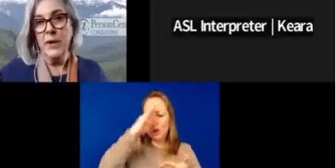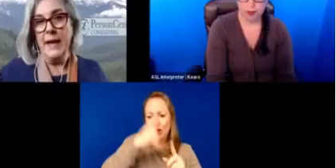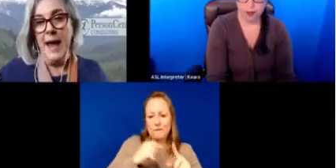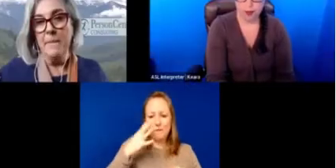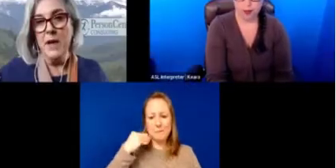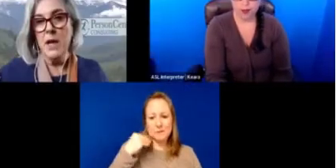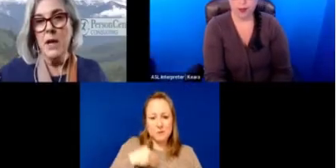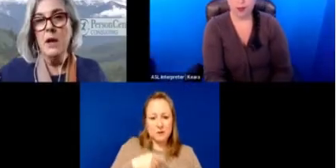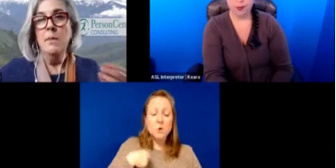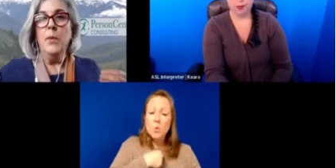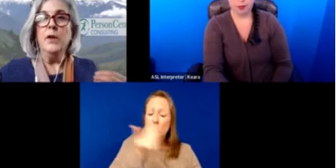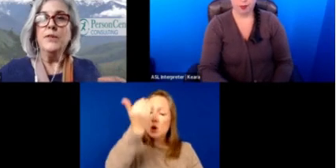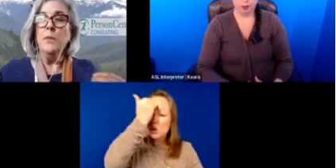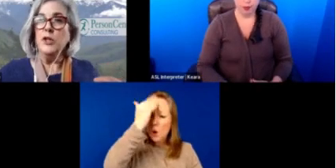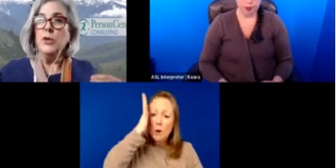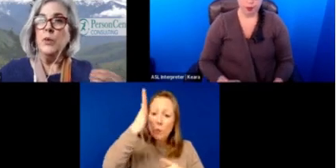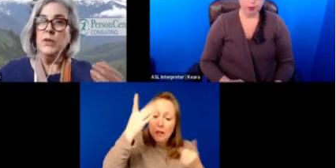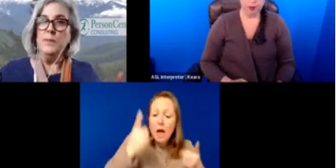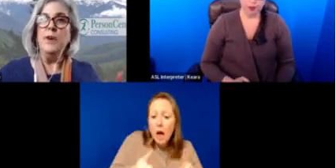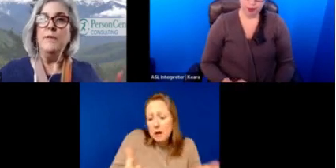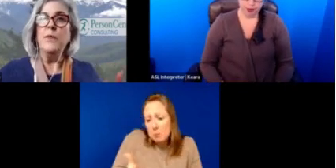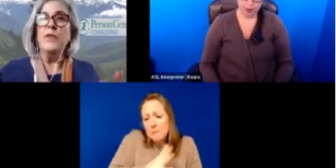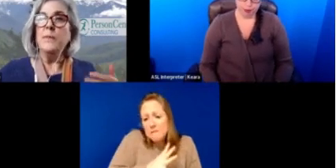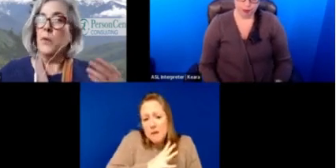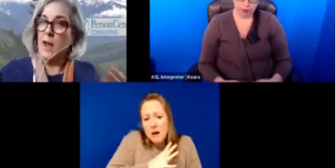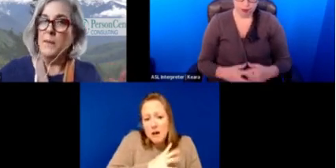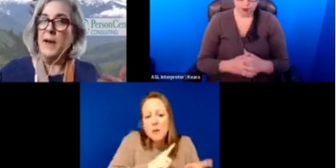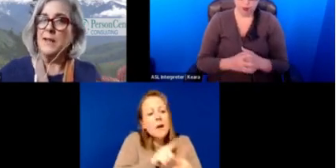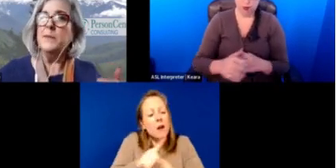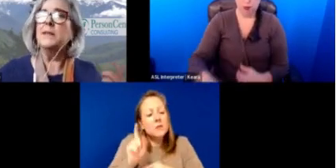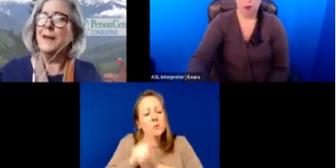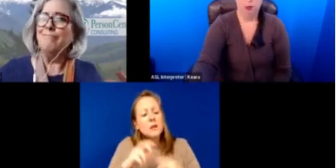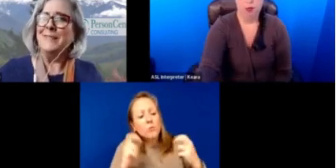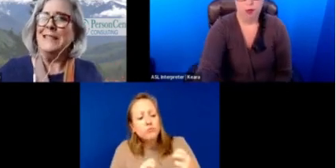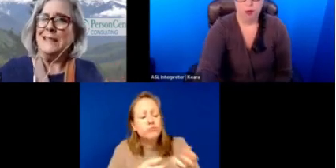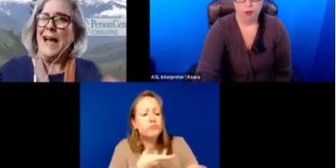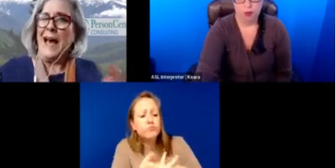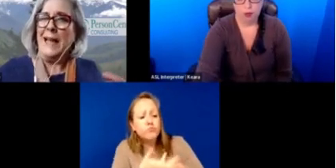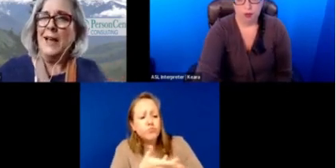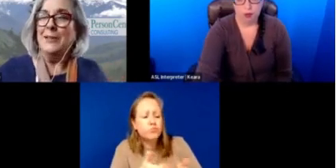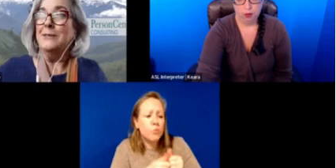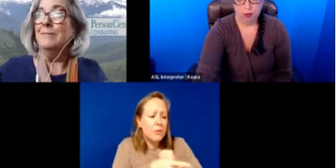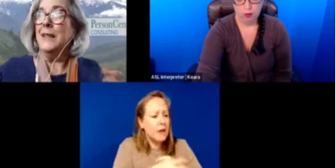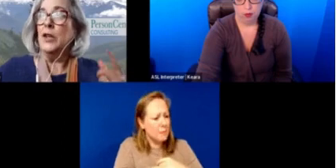it's going to happen. But we also make sure that we're debriefing with them, that we're coming back to them and saying, how did that go? You think